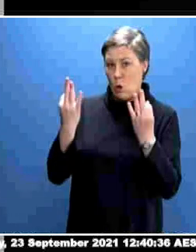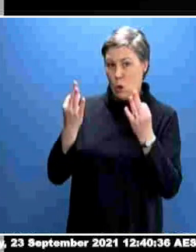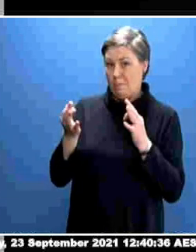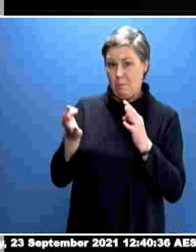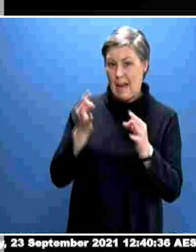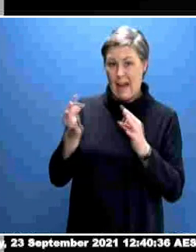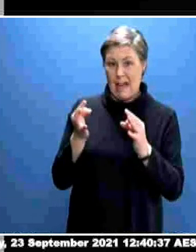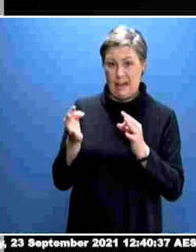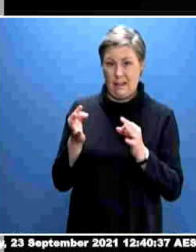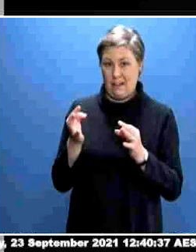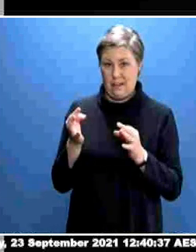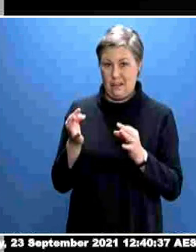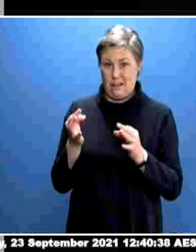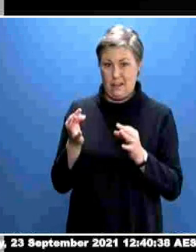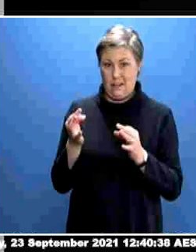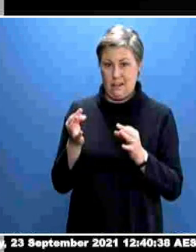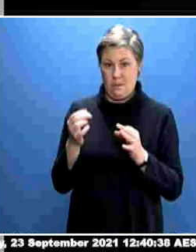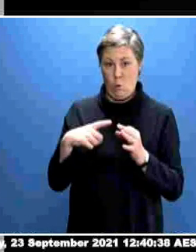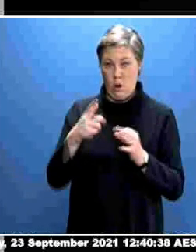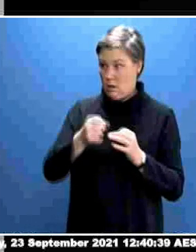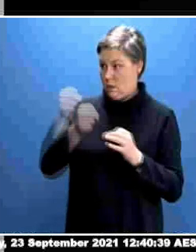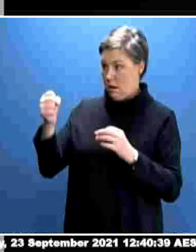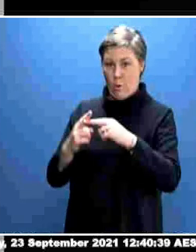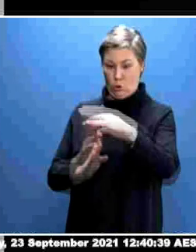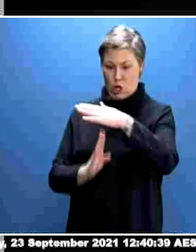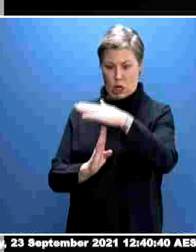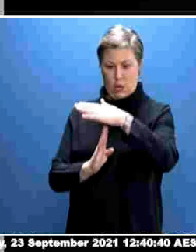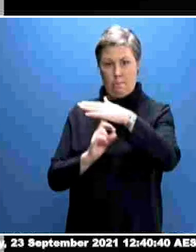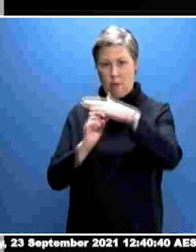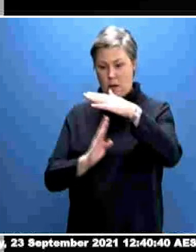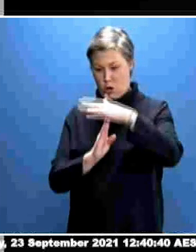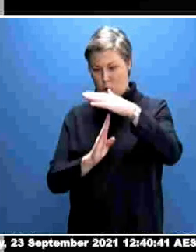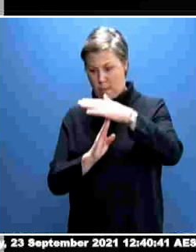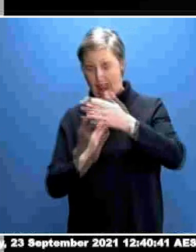going to --- it's the circuit breaker, but if it's not the "what next", that's